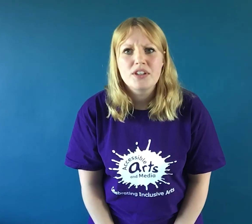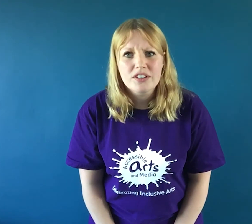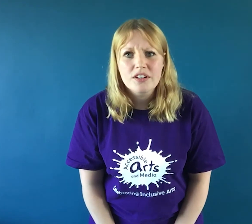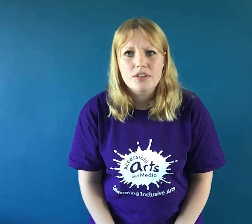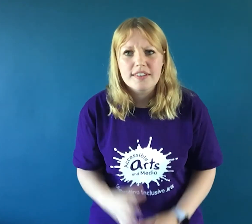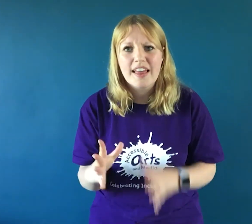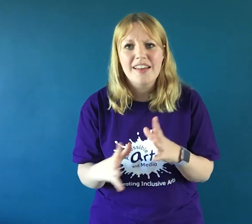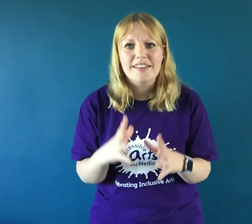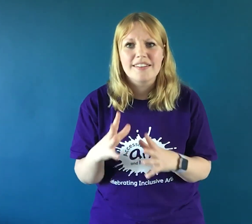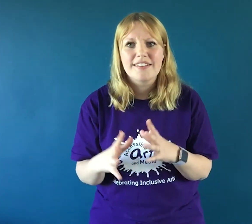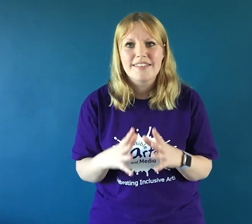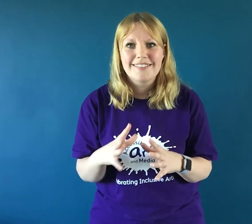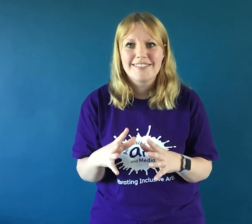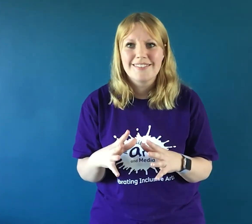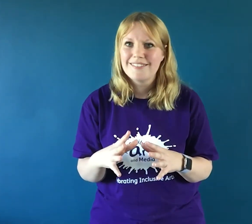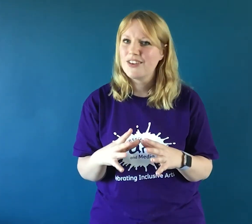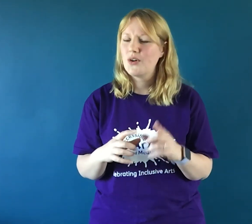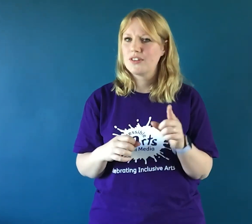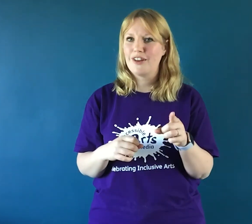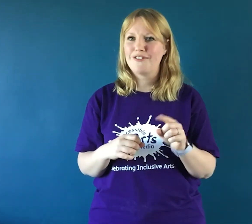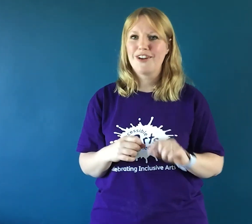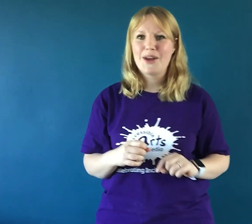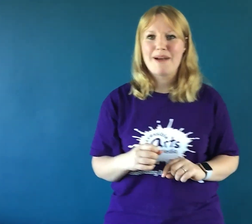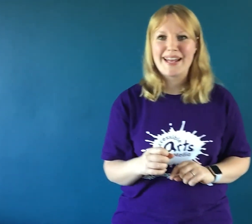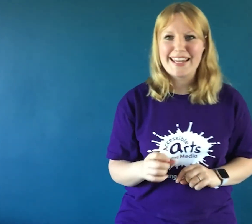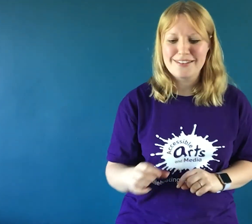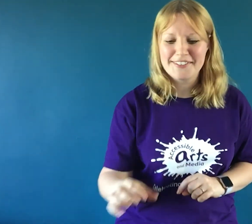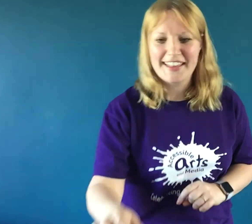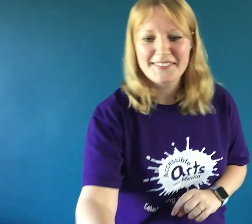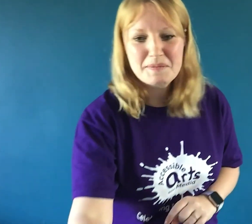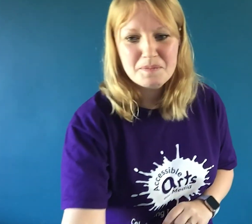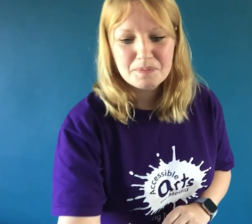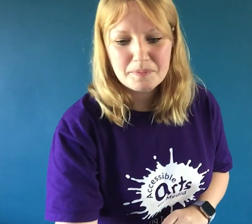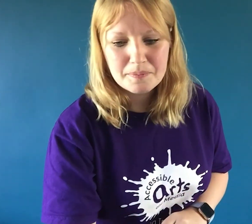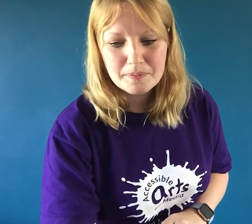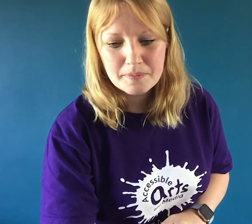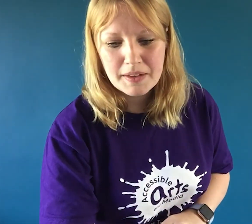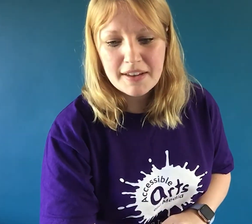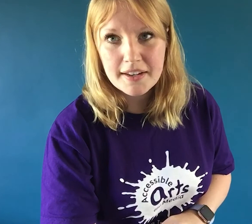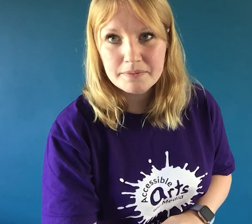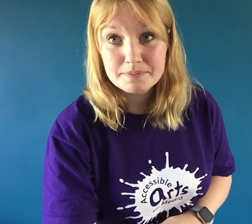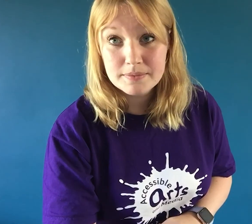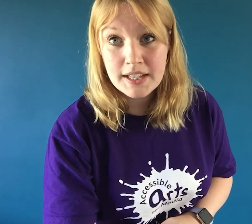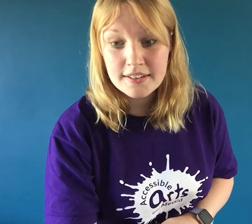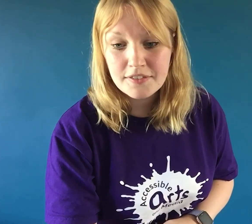We’re just going to do the signs. So follow my lead for that. Are you ready? Let’s see if the